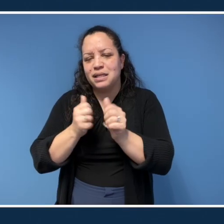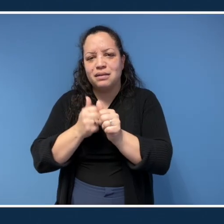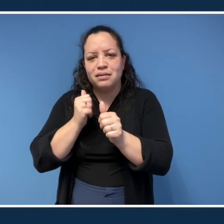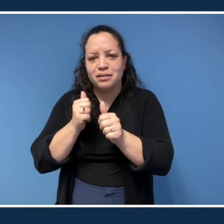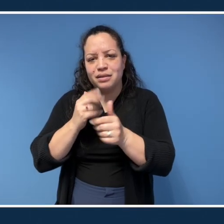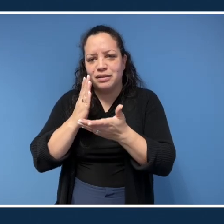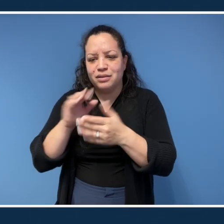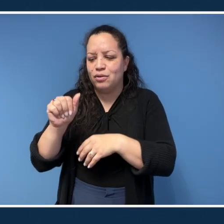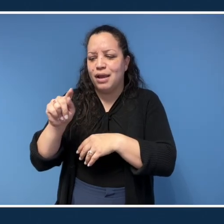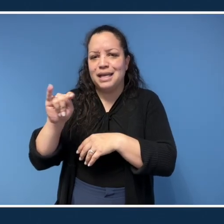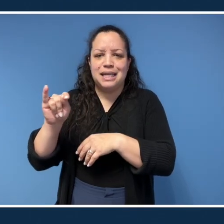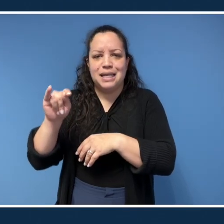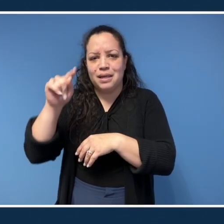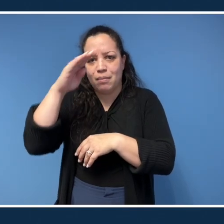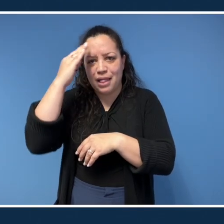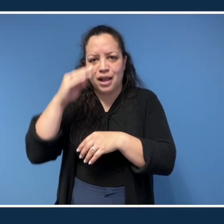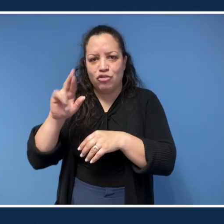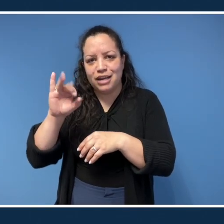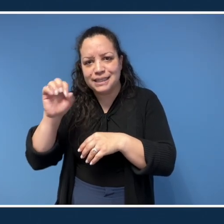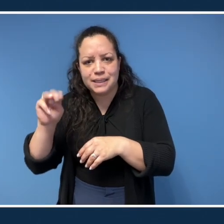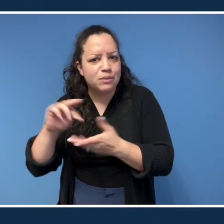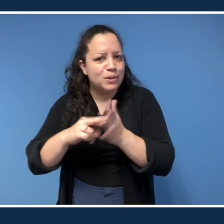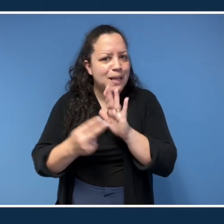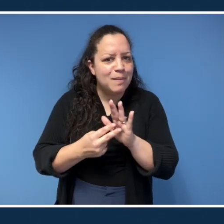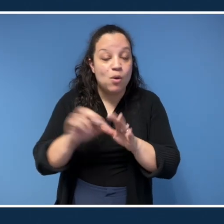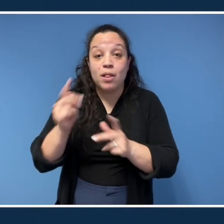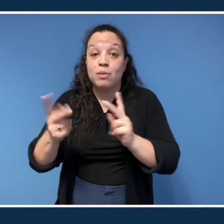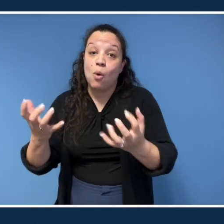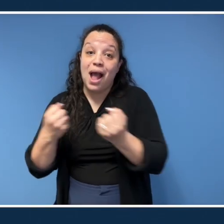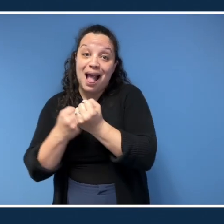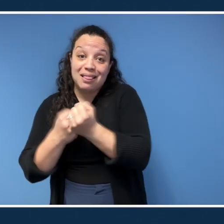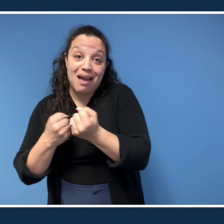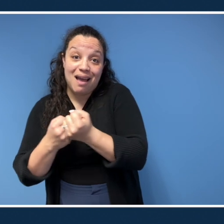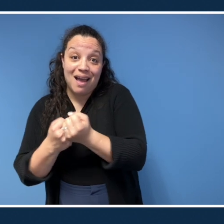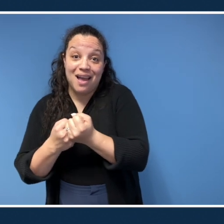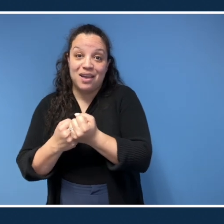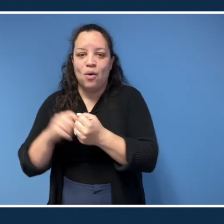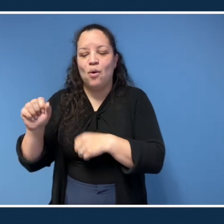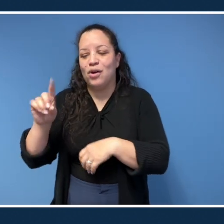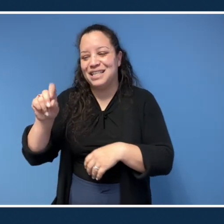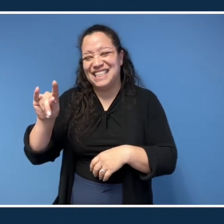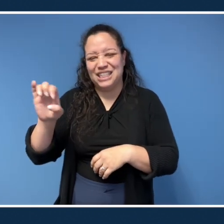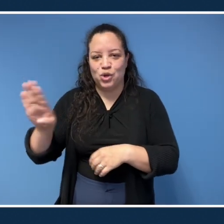people who want to be allies or accomplices was the word Denise used in our last podcast. So love your thoughts on that and just